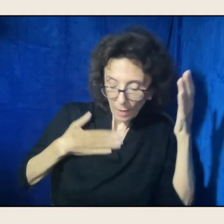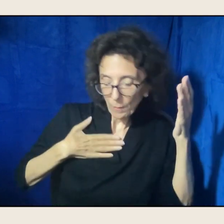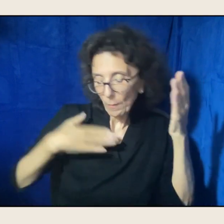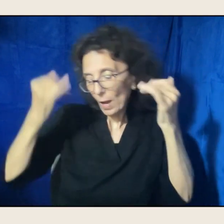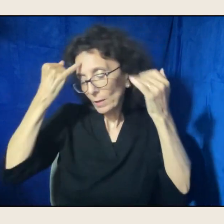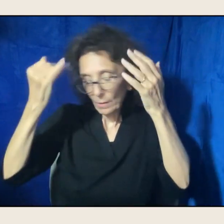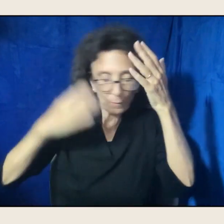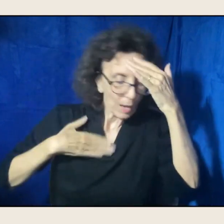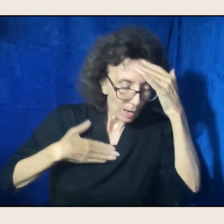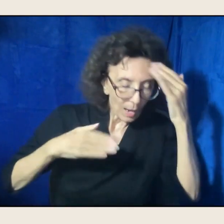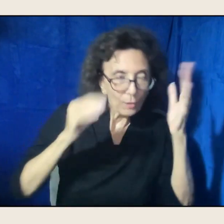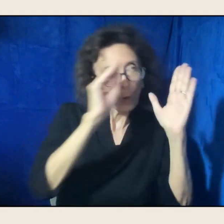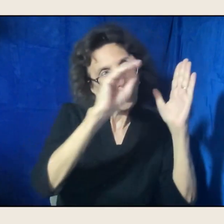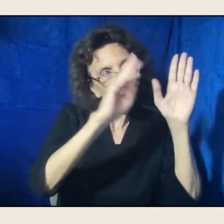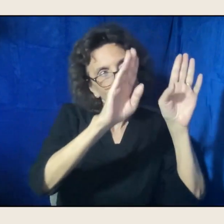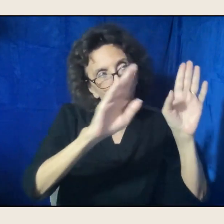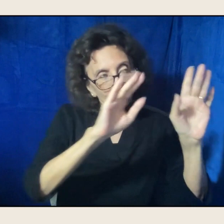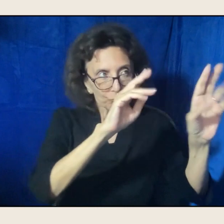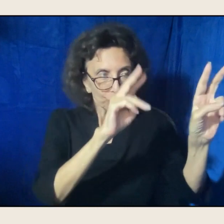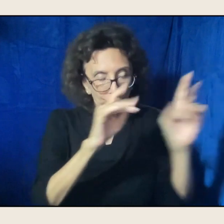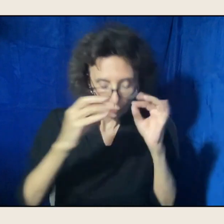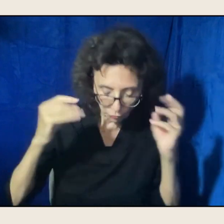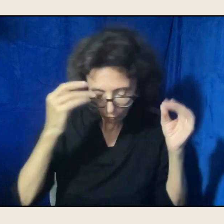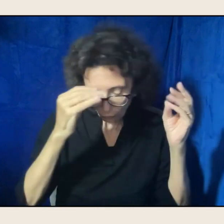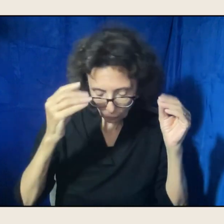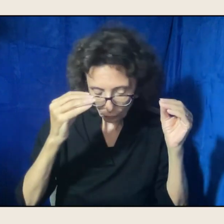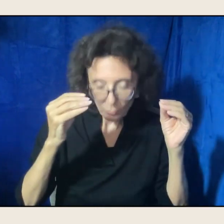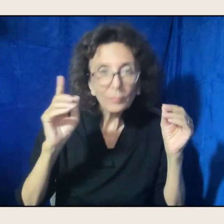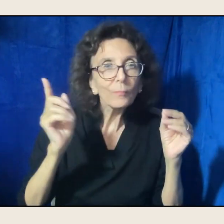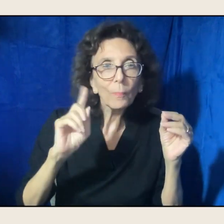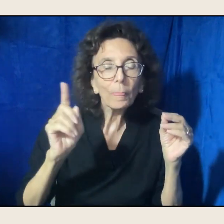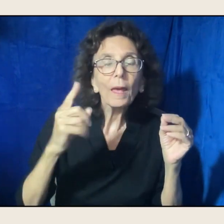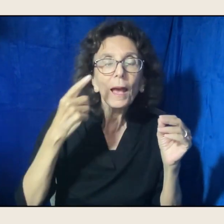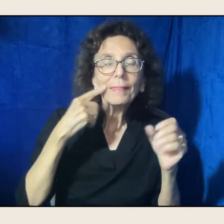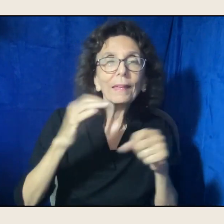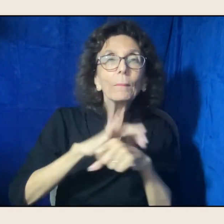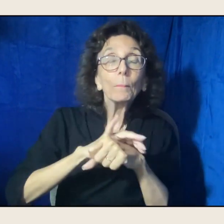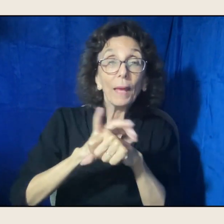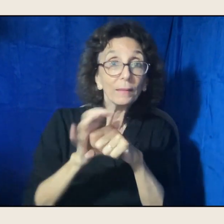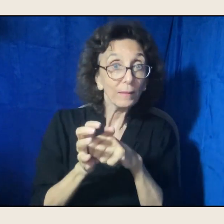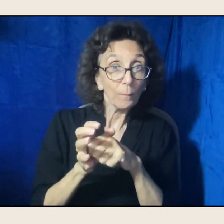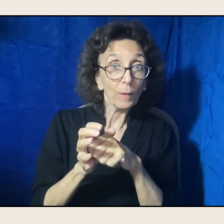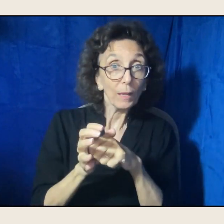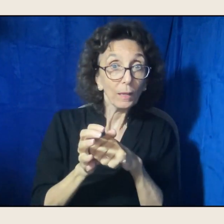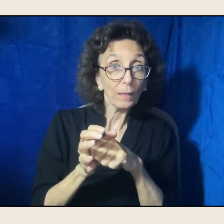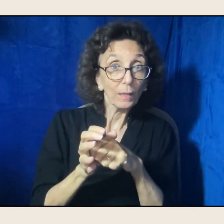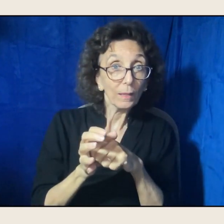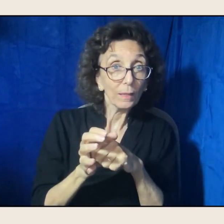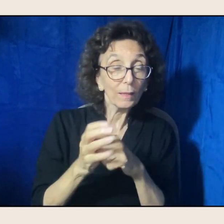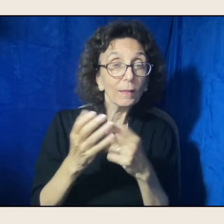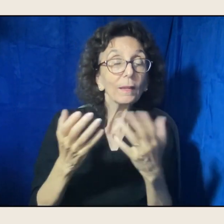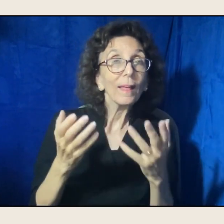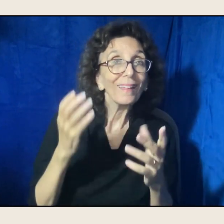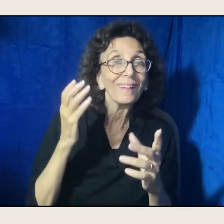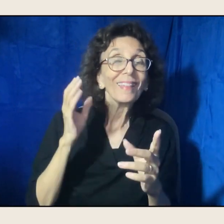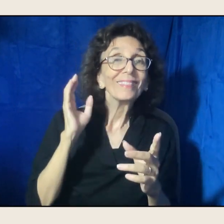sticky notes, and what have you. But I think the pandemic has really, if anything, has really keyed us in even more